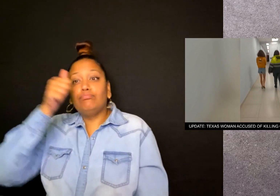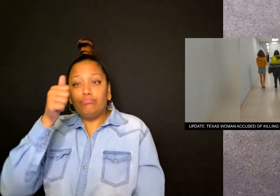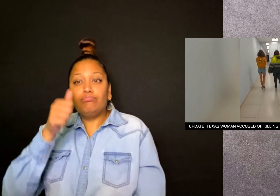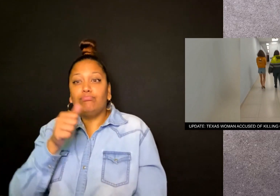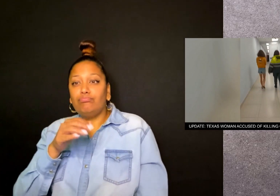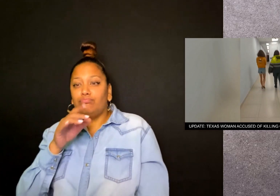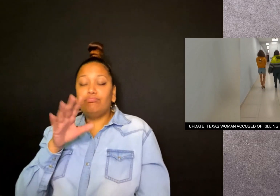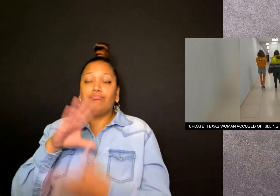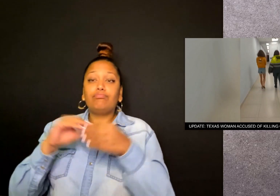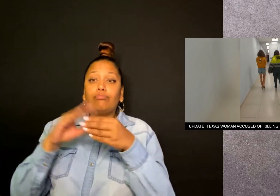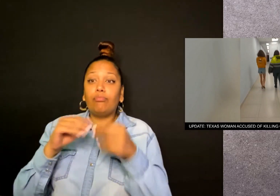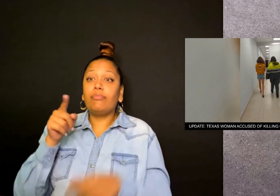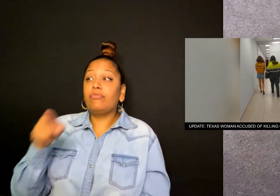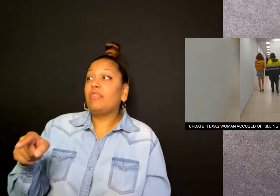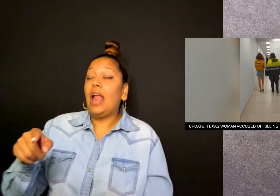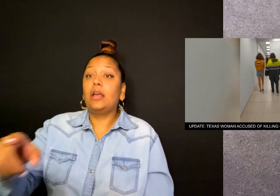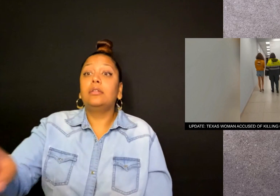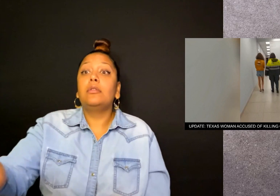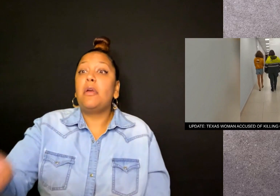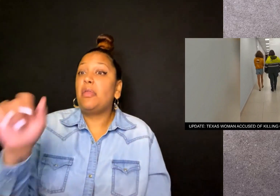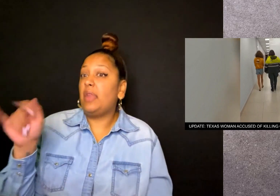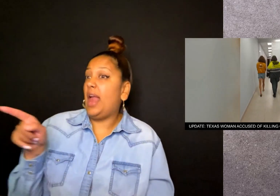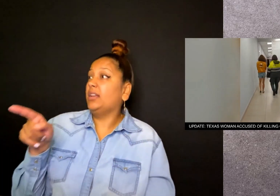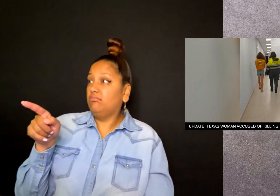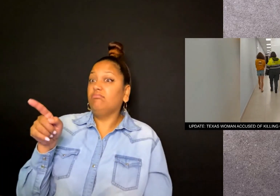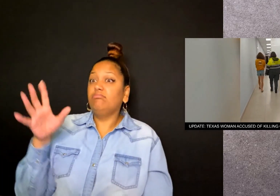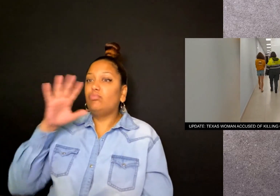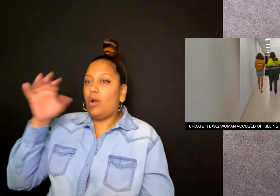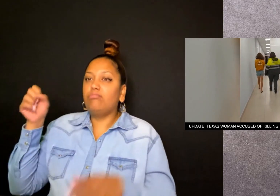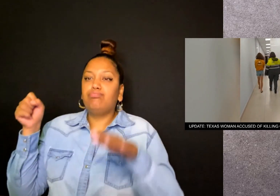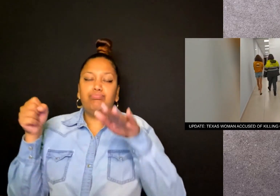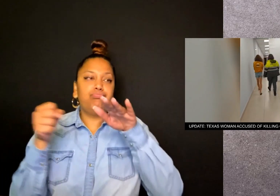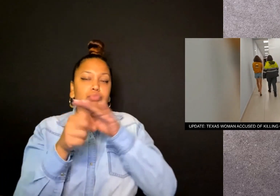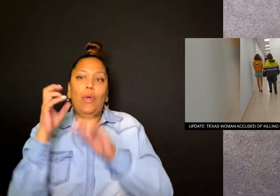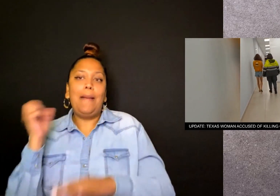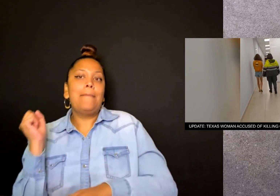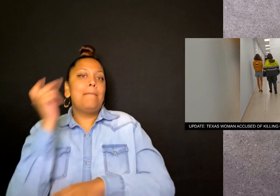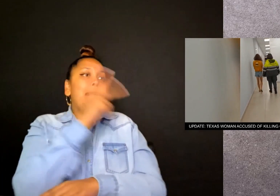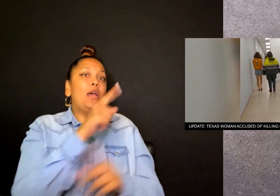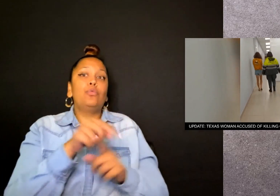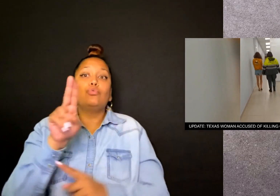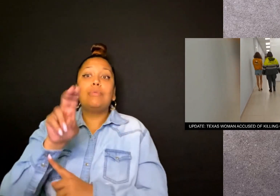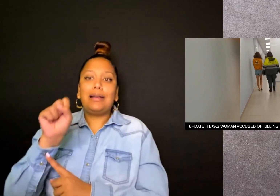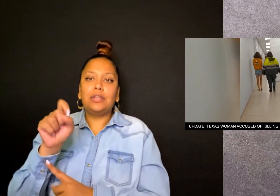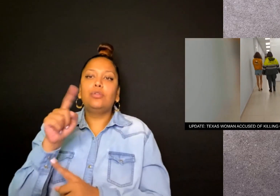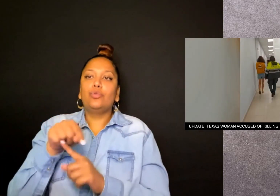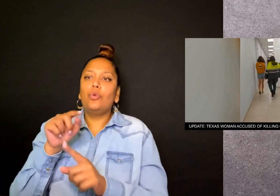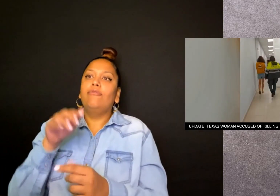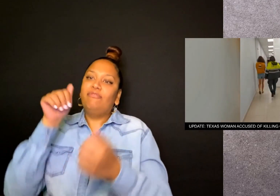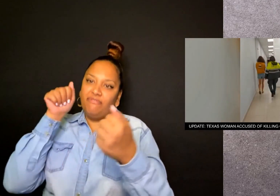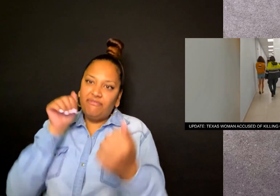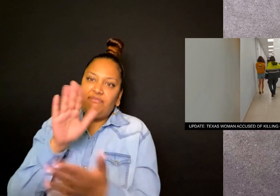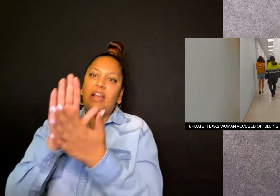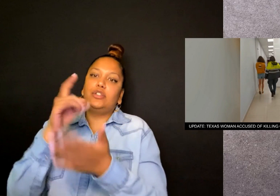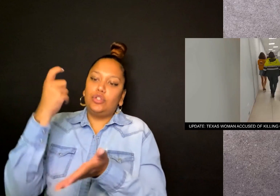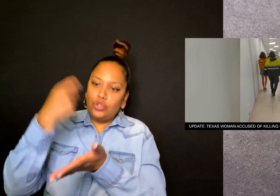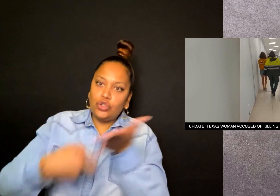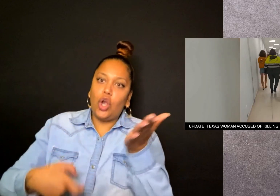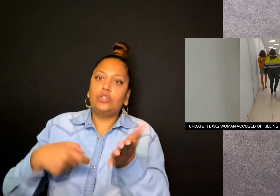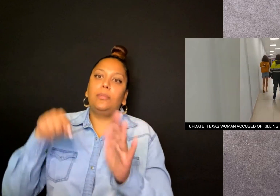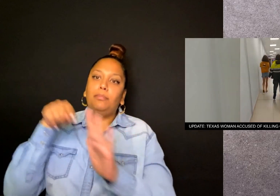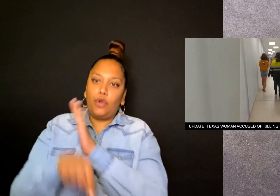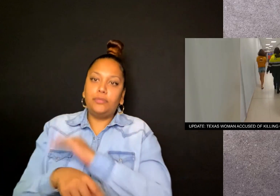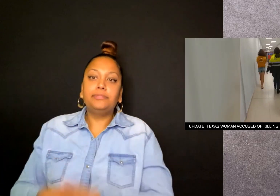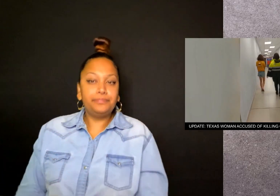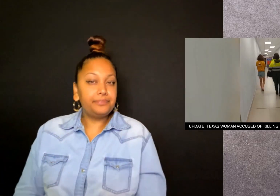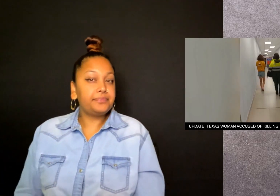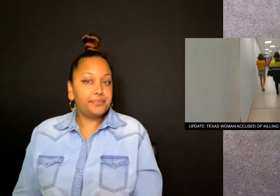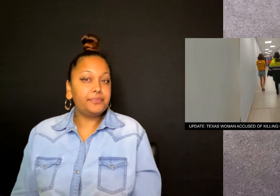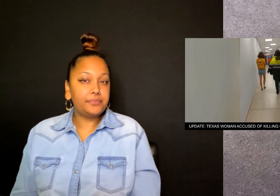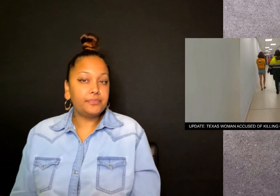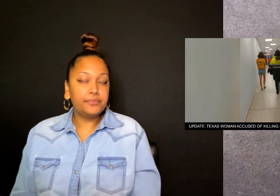the US marshals office says Armstrong will be brought back to the US to face homicide charges